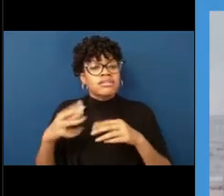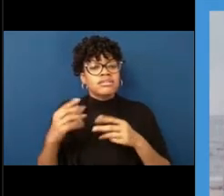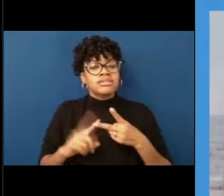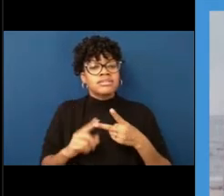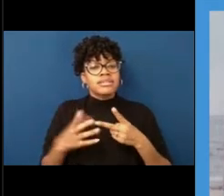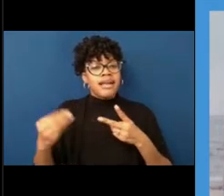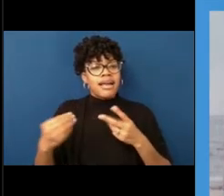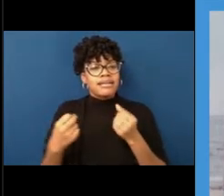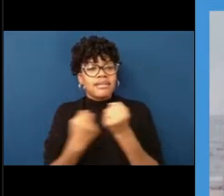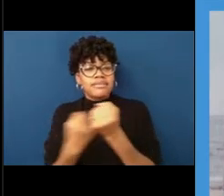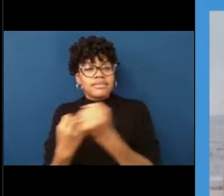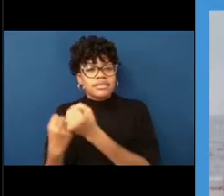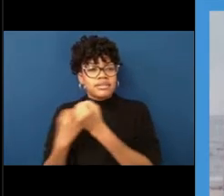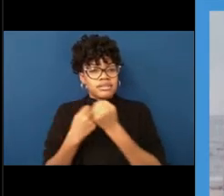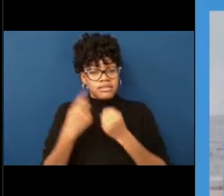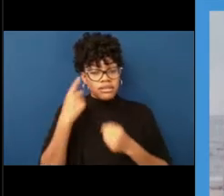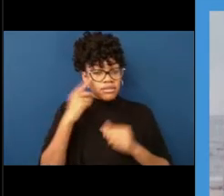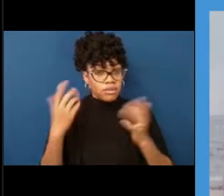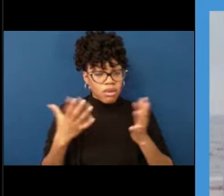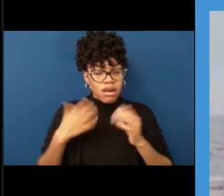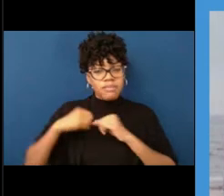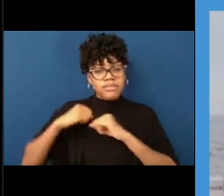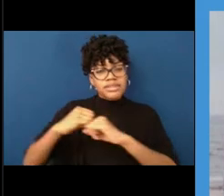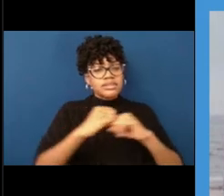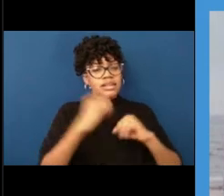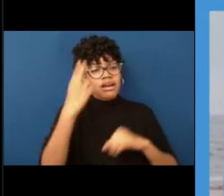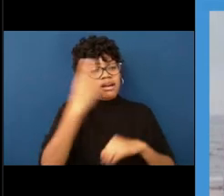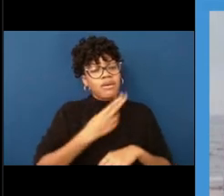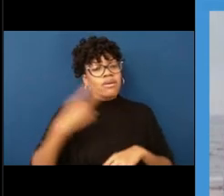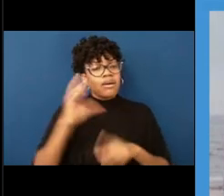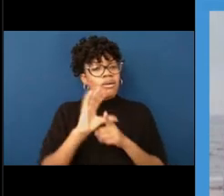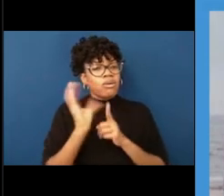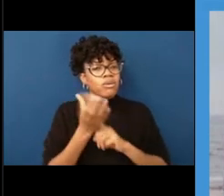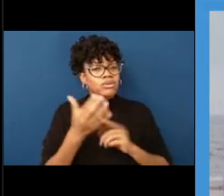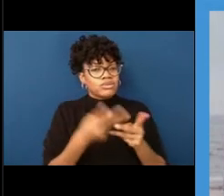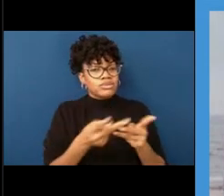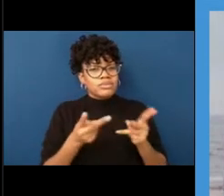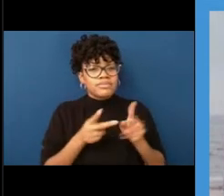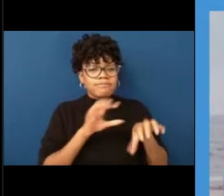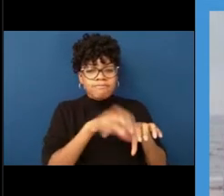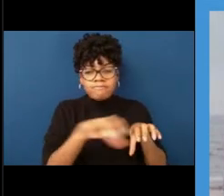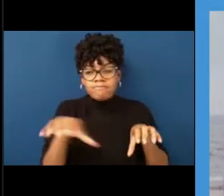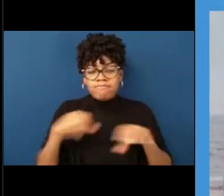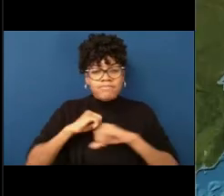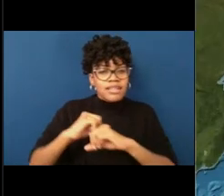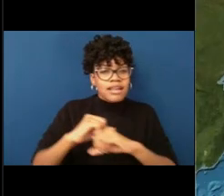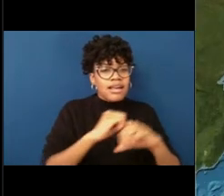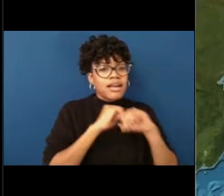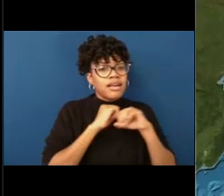the Hawaiian cultural sites and share our stories. So I work